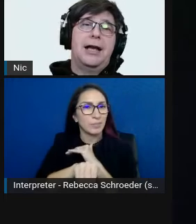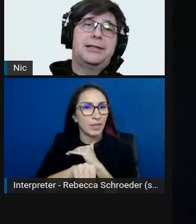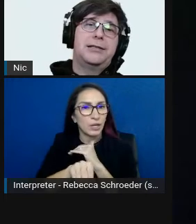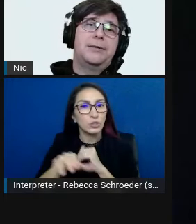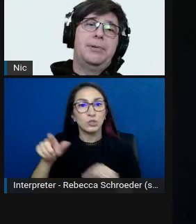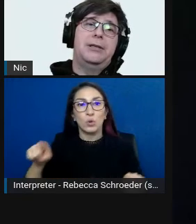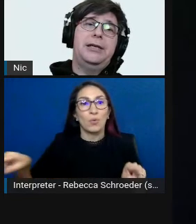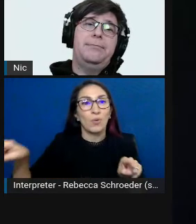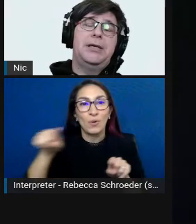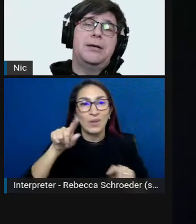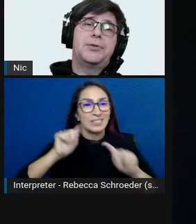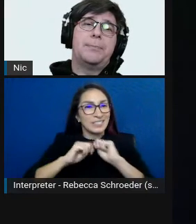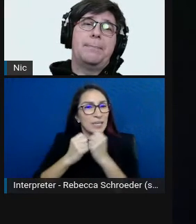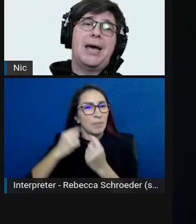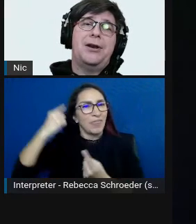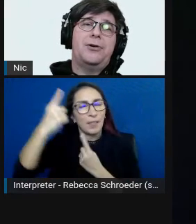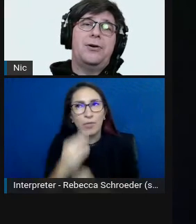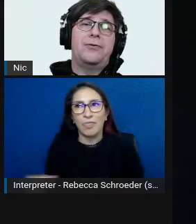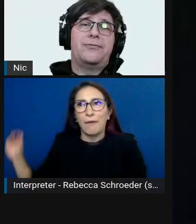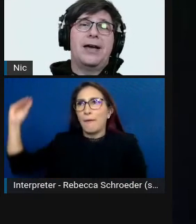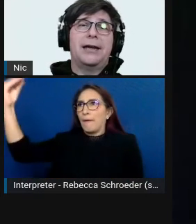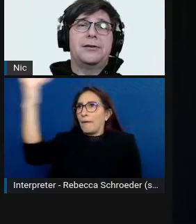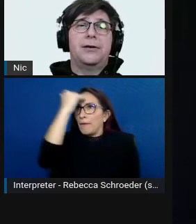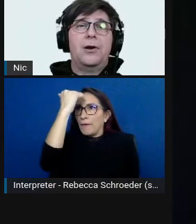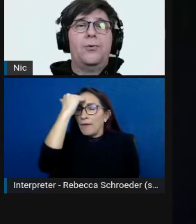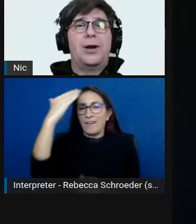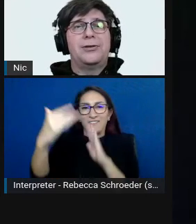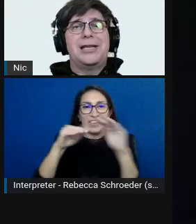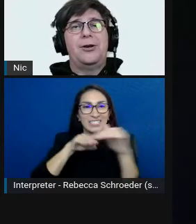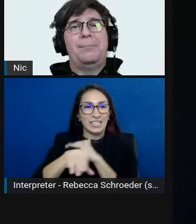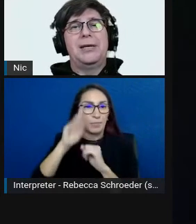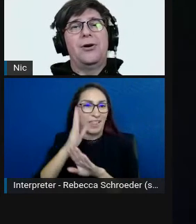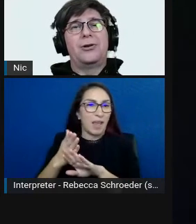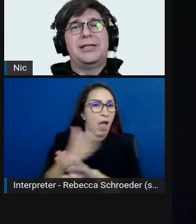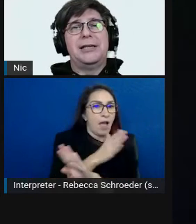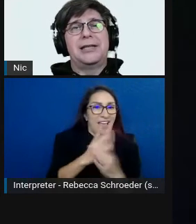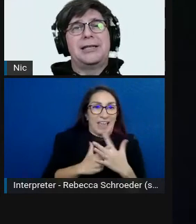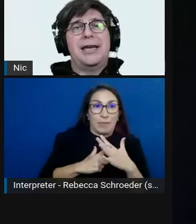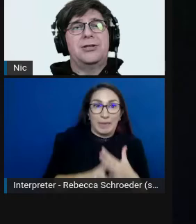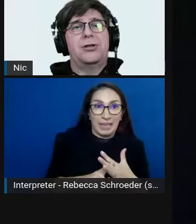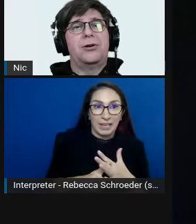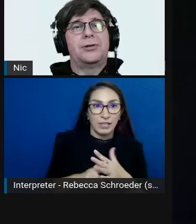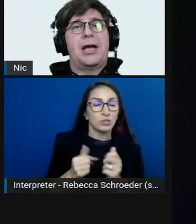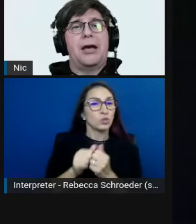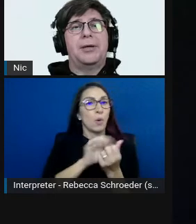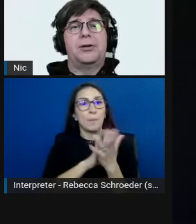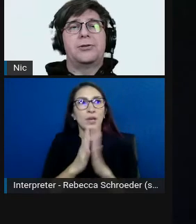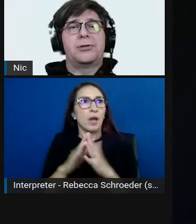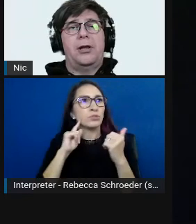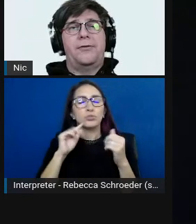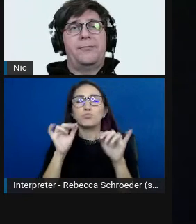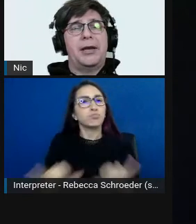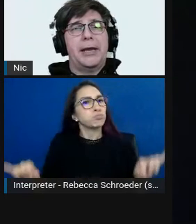Accessibility becomes a matter of fact, rather than a big ordeal that takes a long time and costs a lot of money.